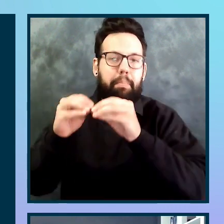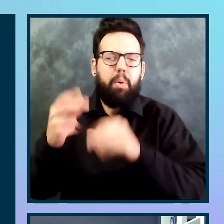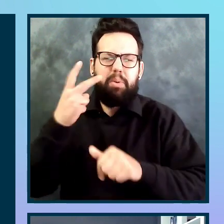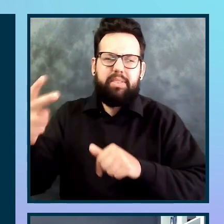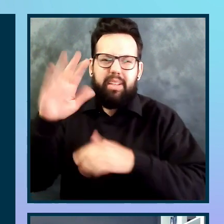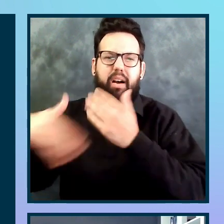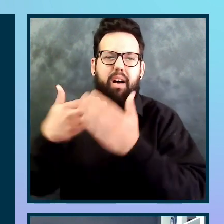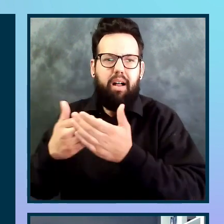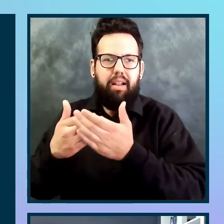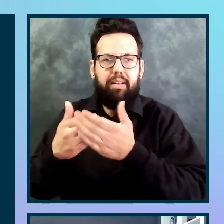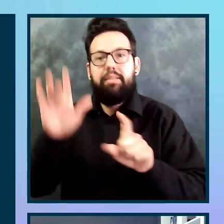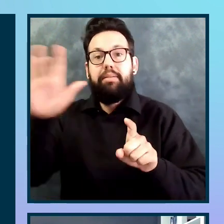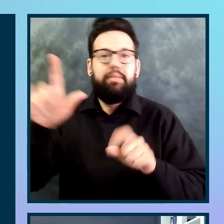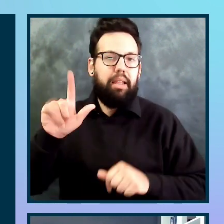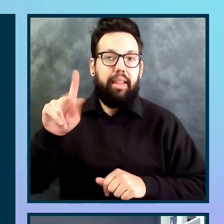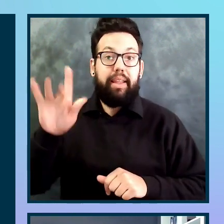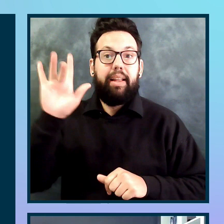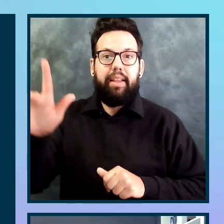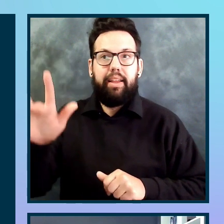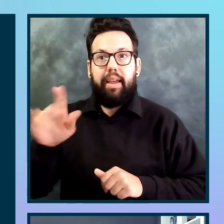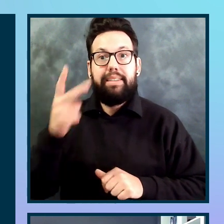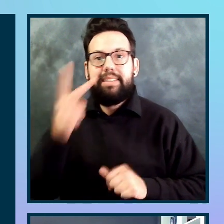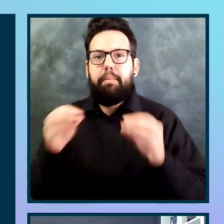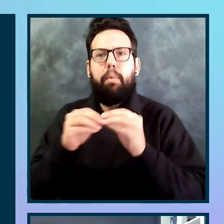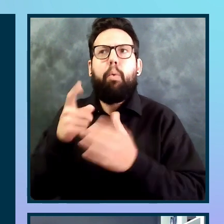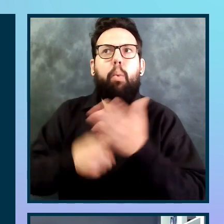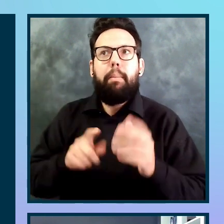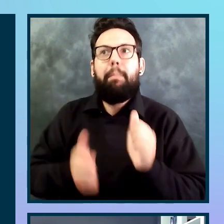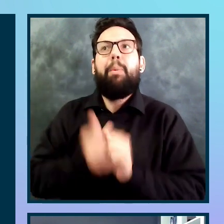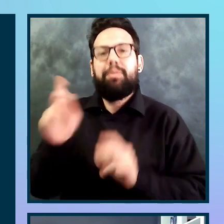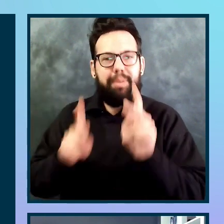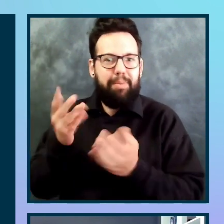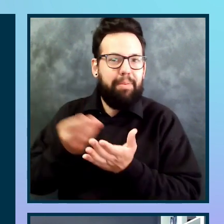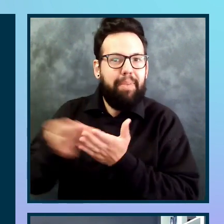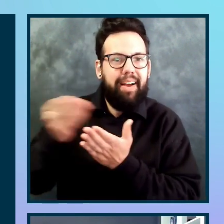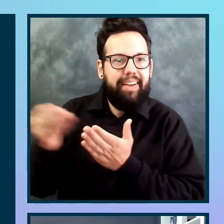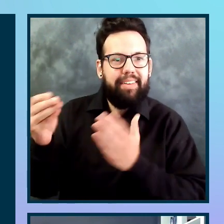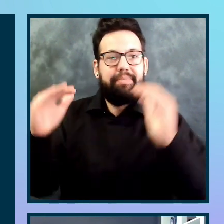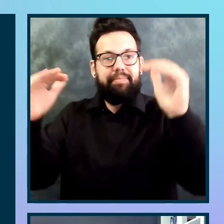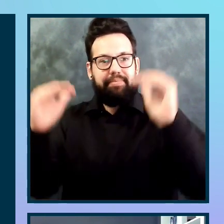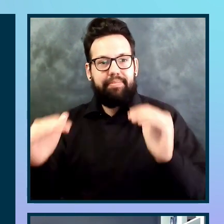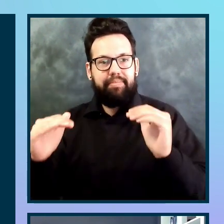that it's a link. Underneath there, there are five products that have images and Add To Cart.